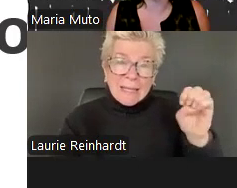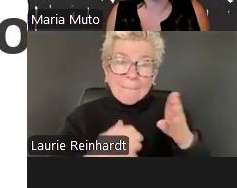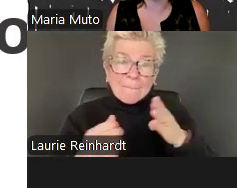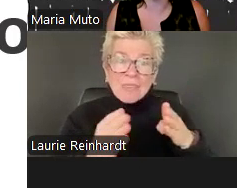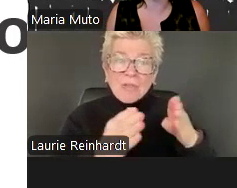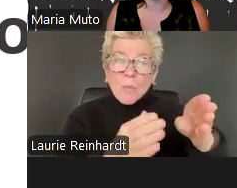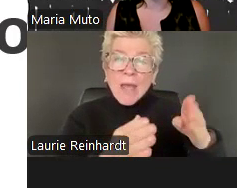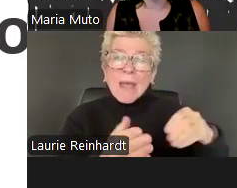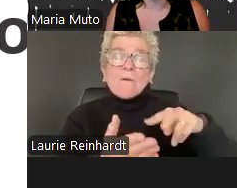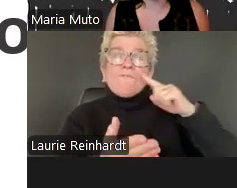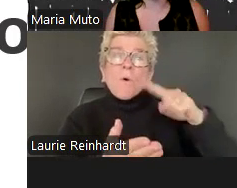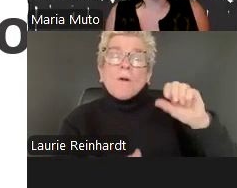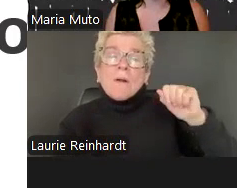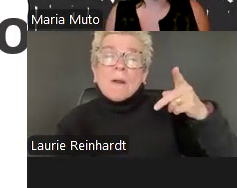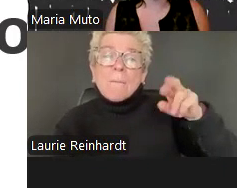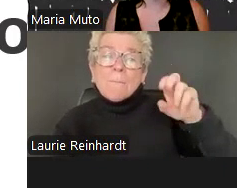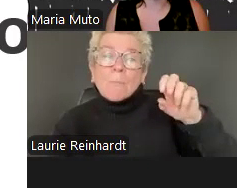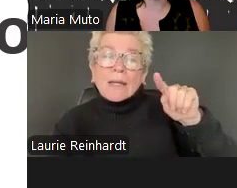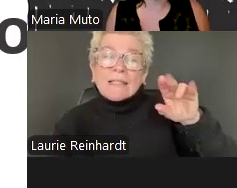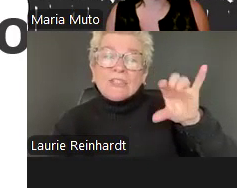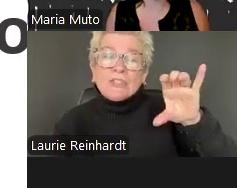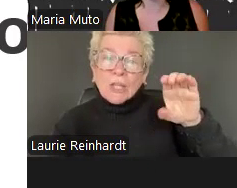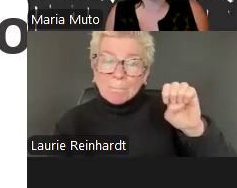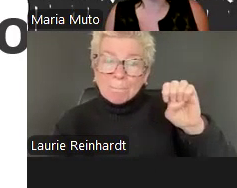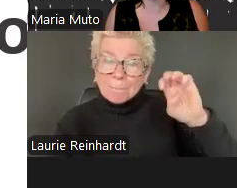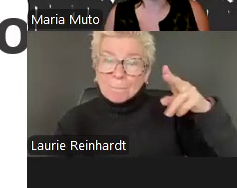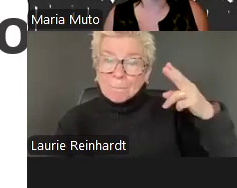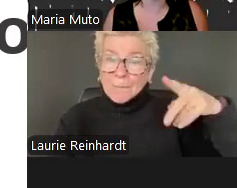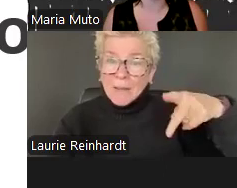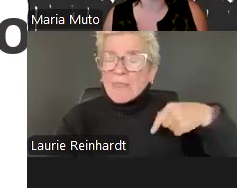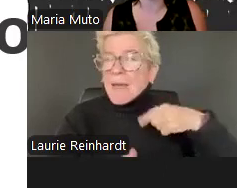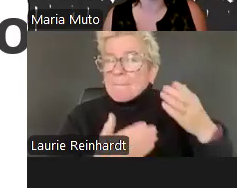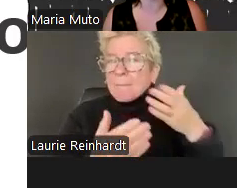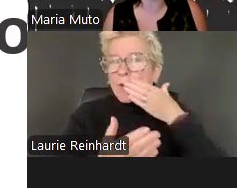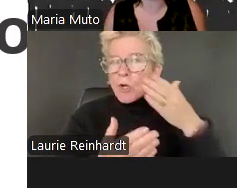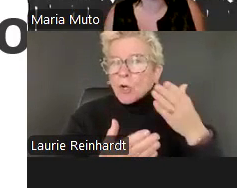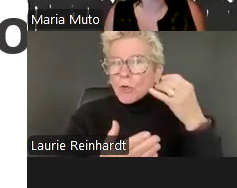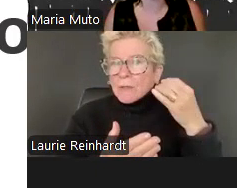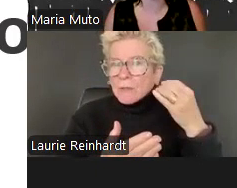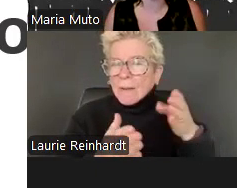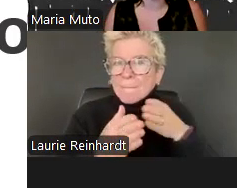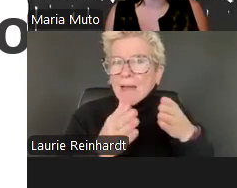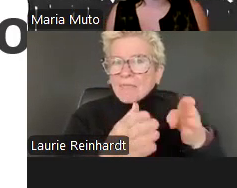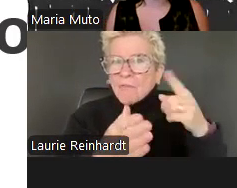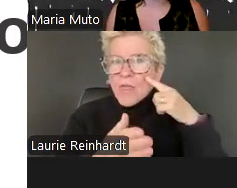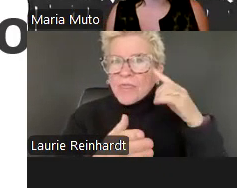the best and provide them with certificates or equip them with those licenses that can